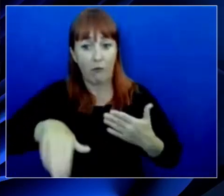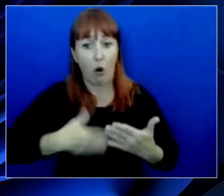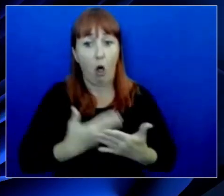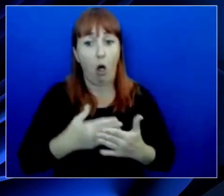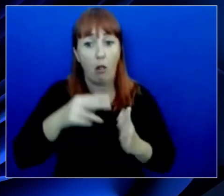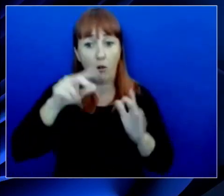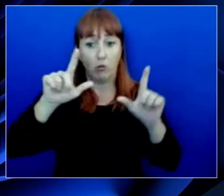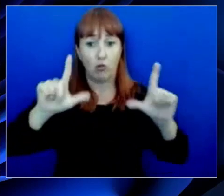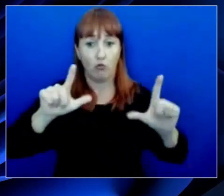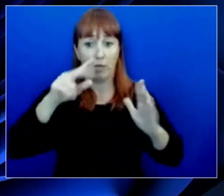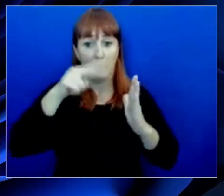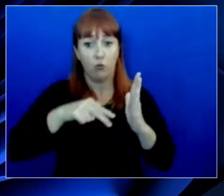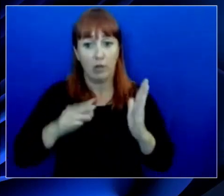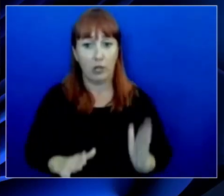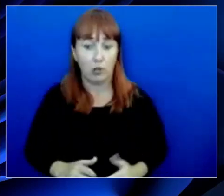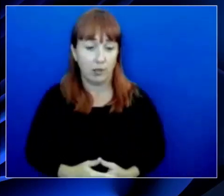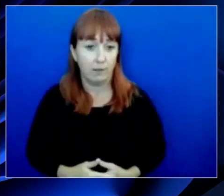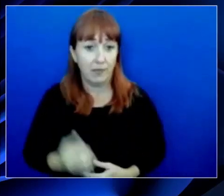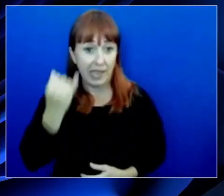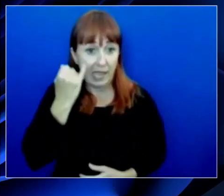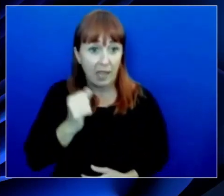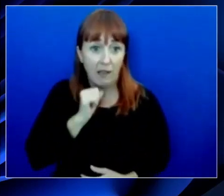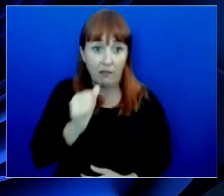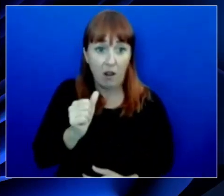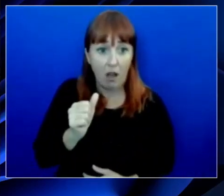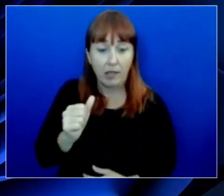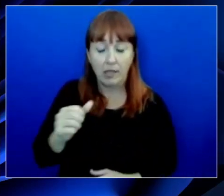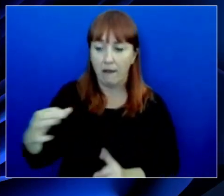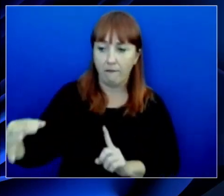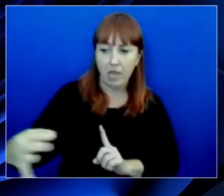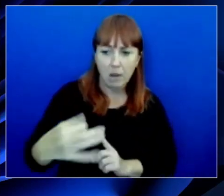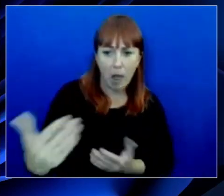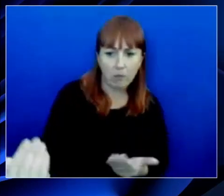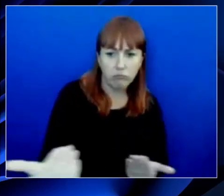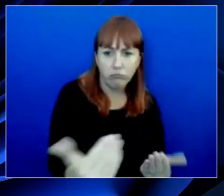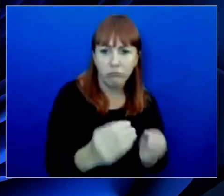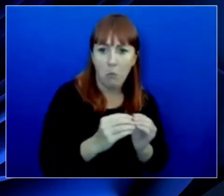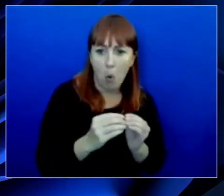If not the press Windows Key F gave us the feedback, let us know and will continue to work on it.